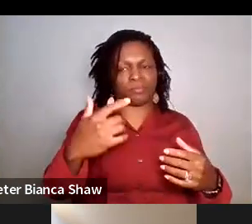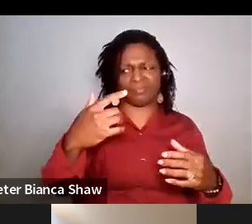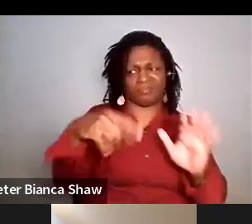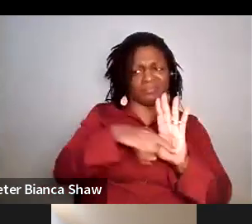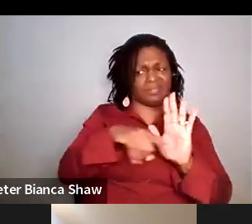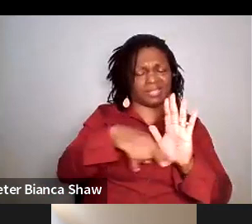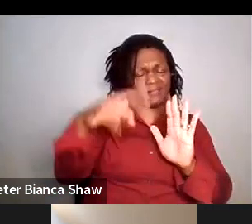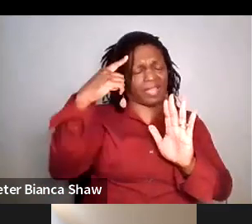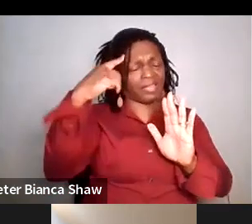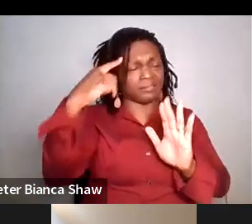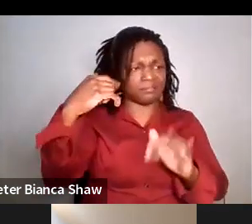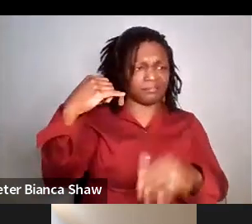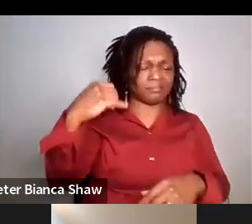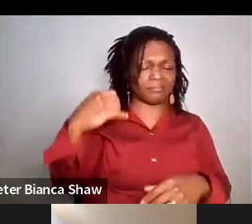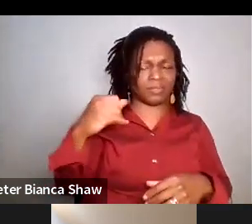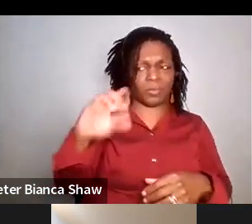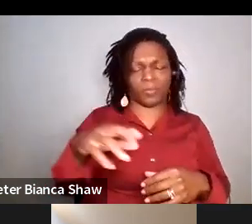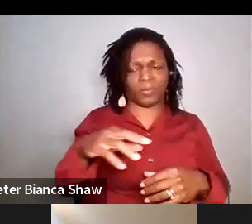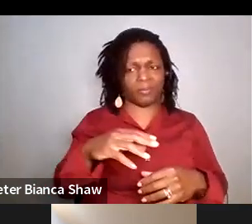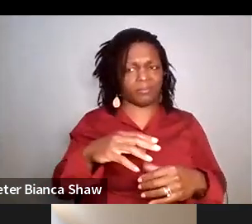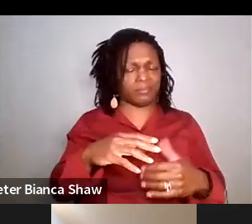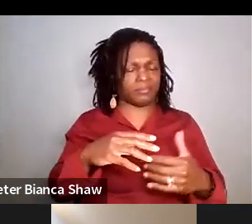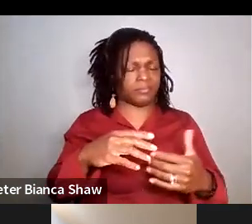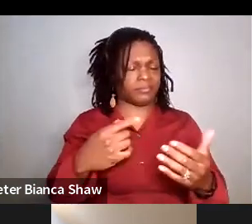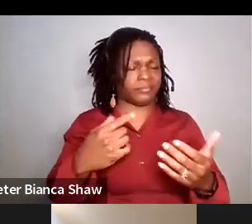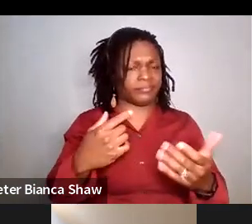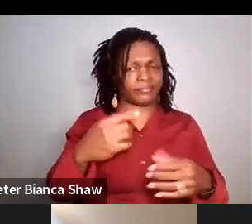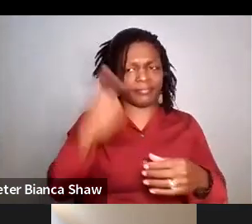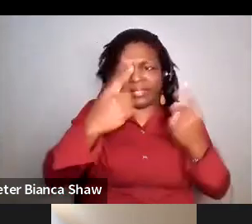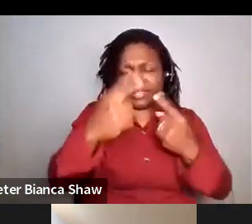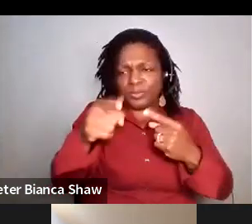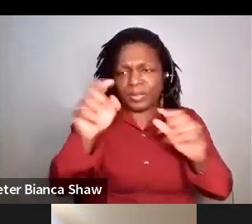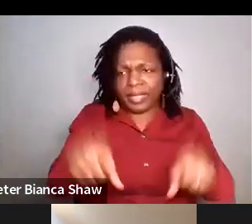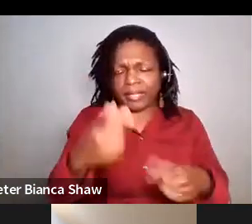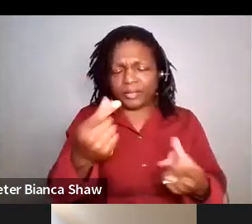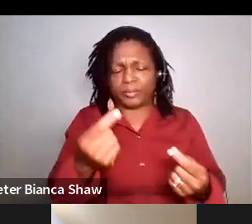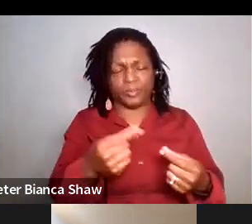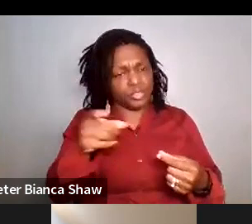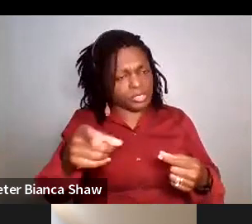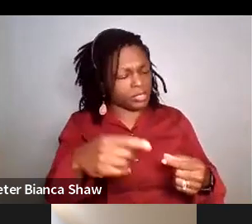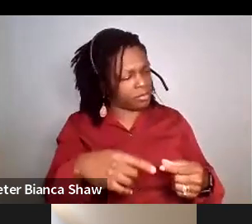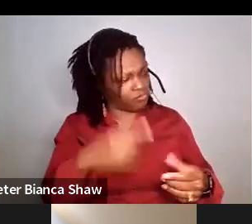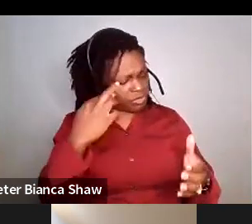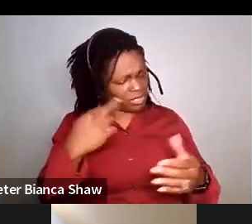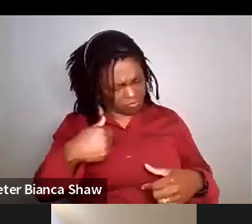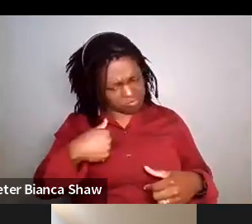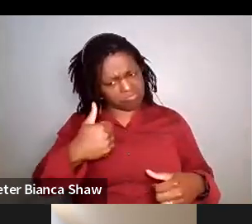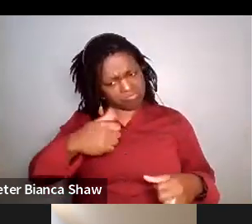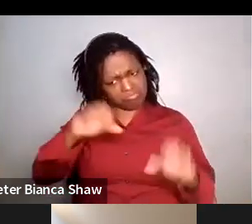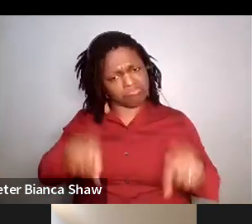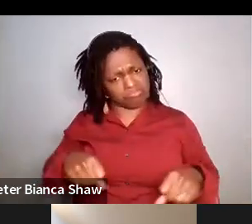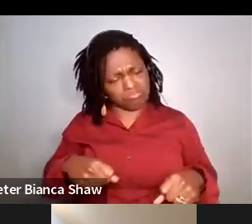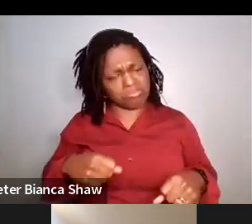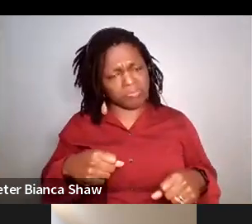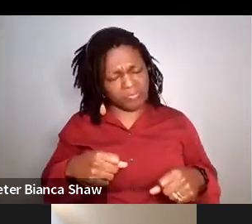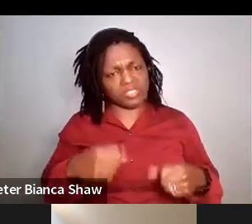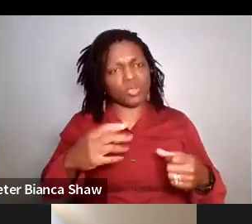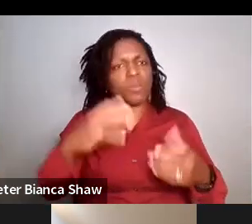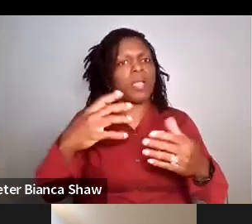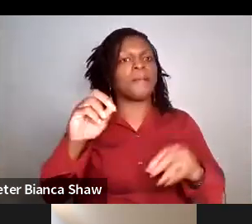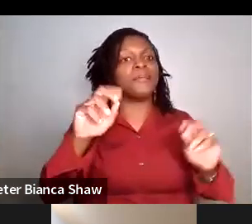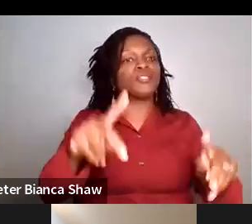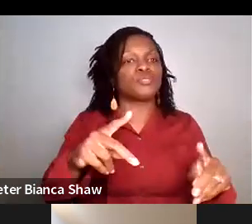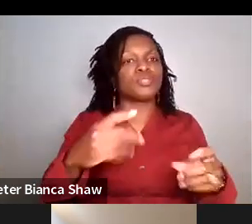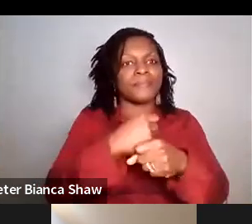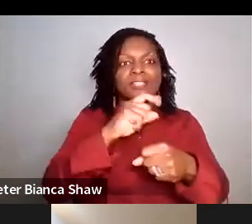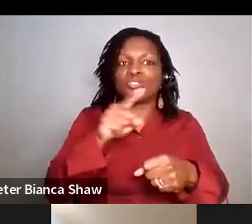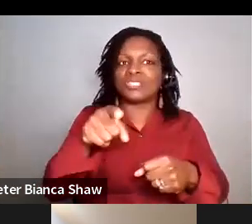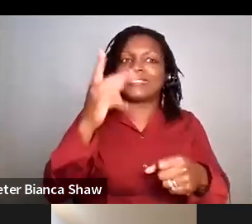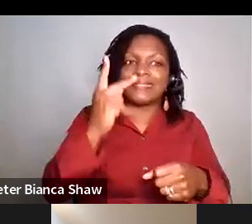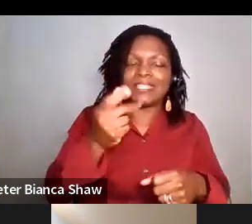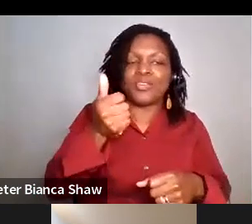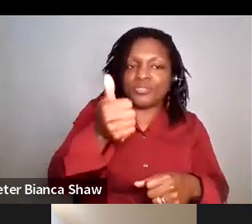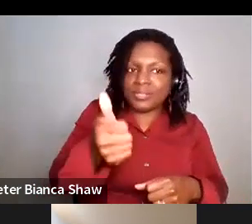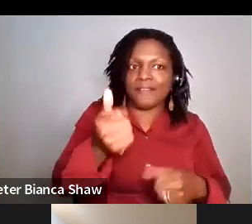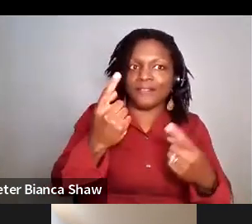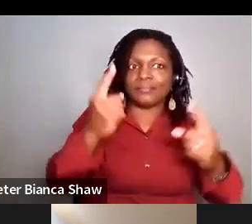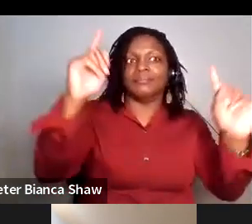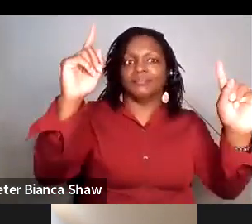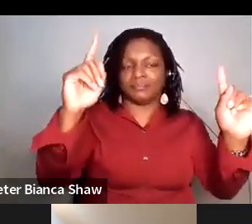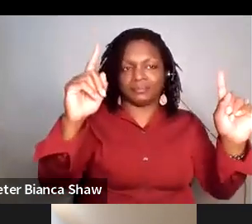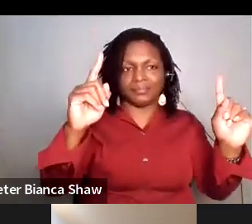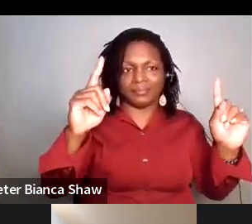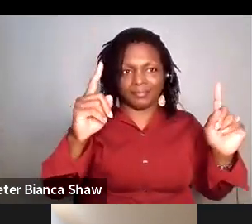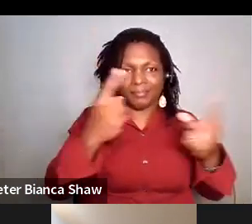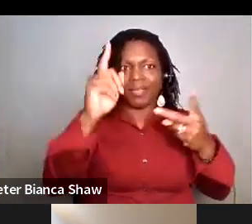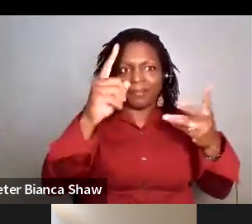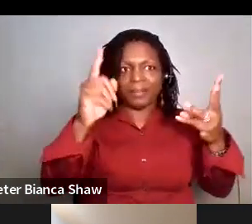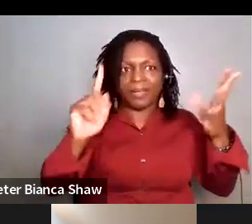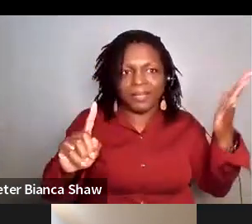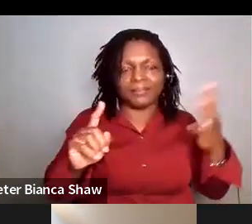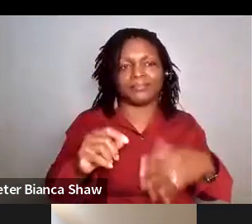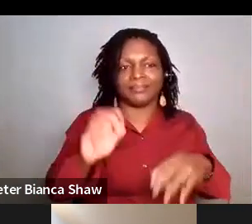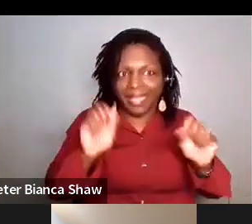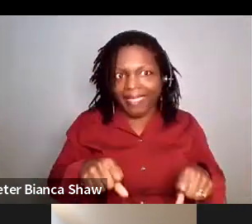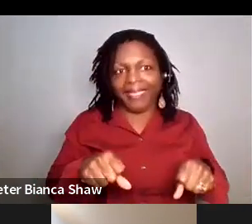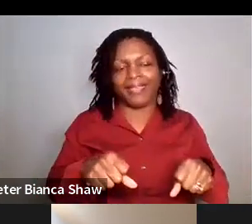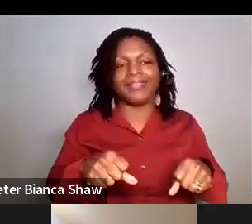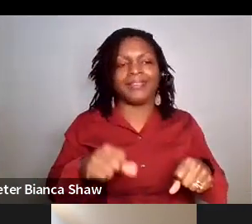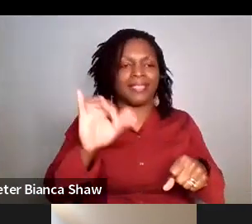And for the first time she really as that opportunity to see yourself succeed That's always the the best reward.